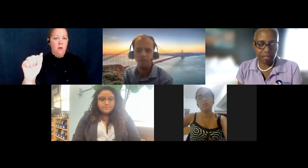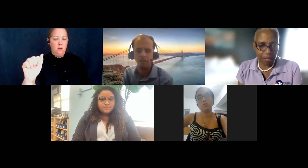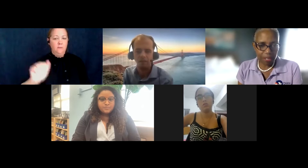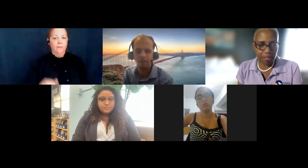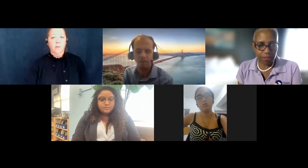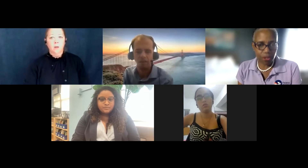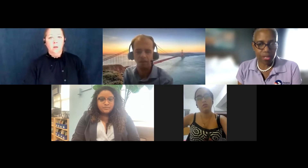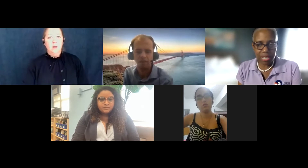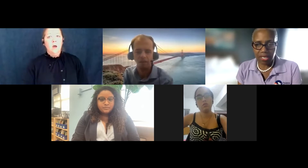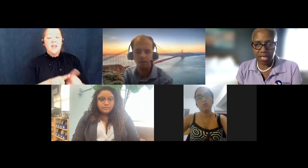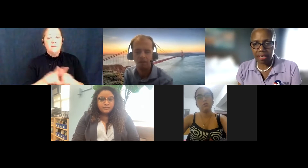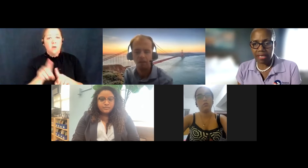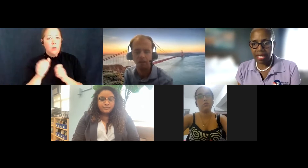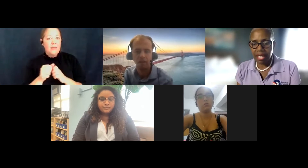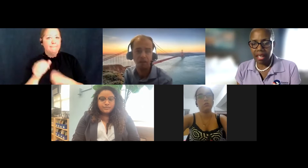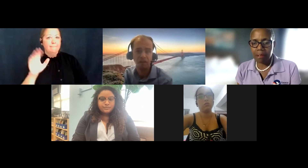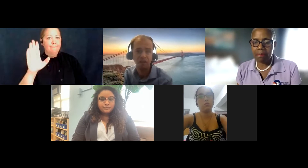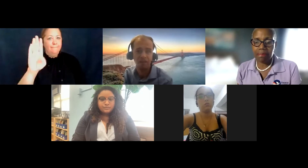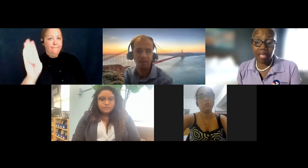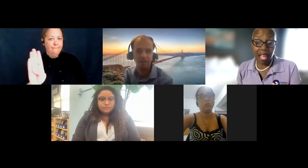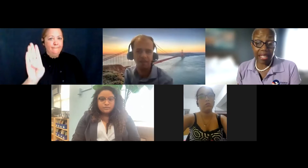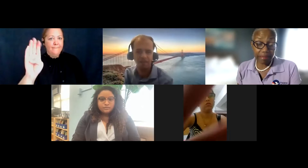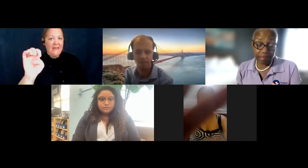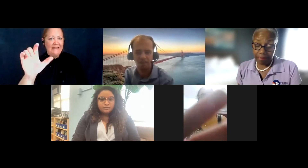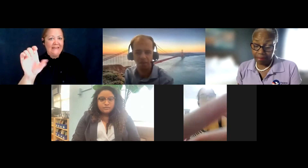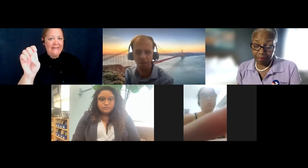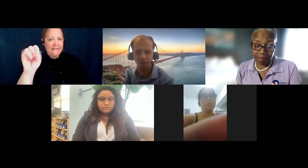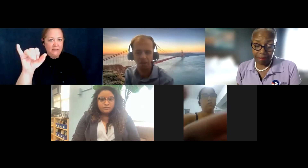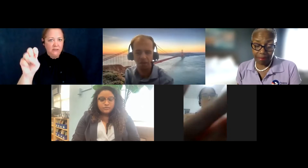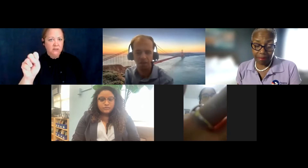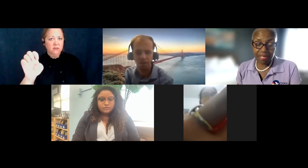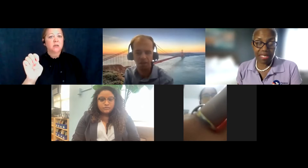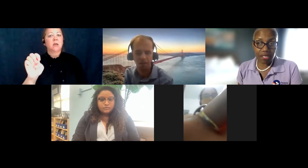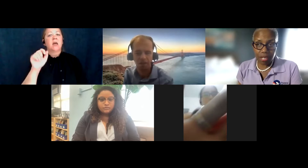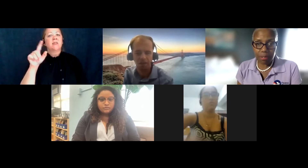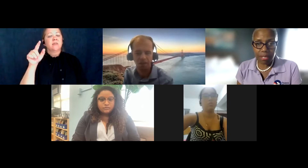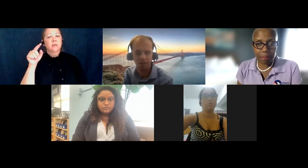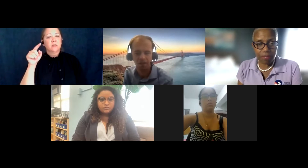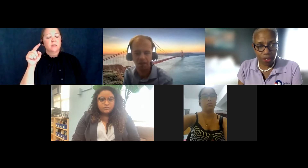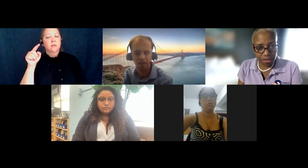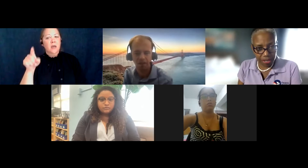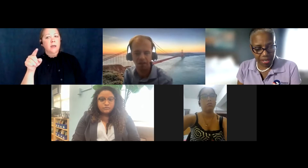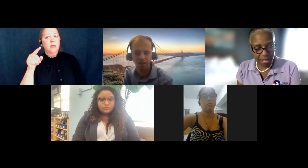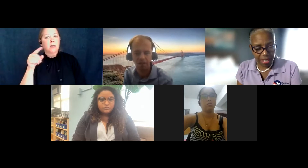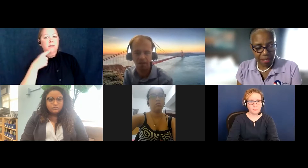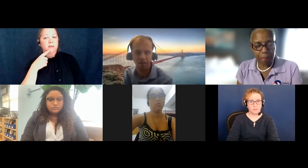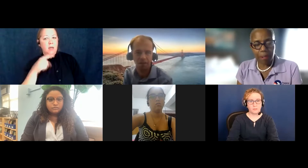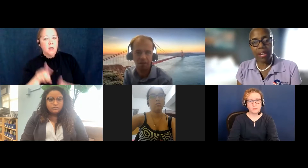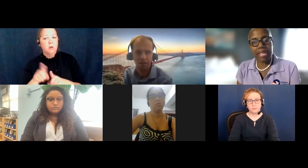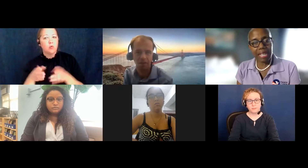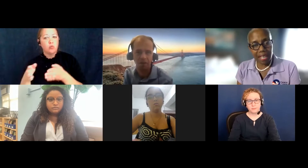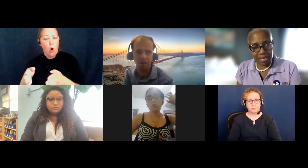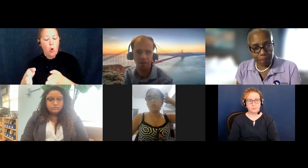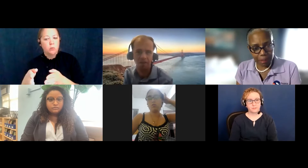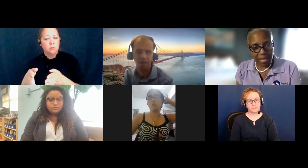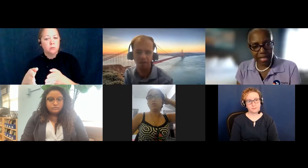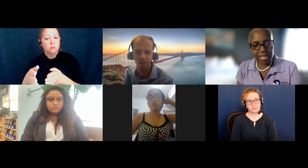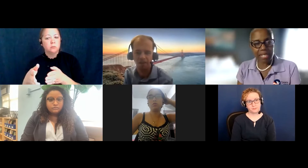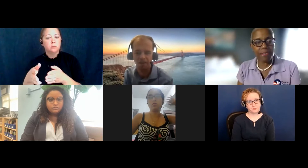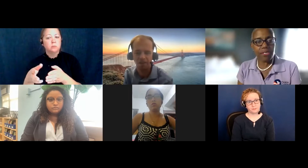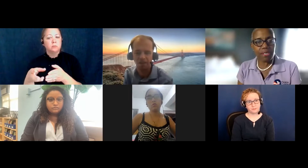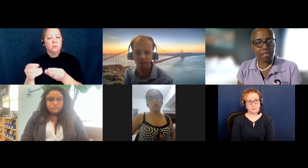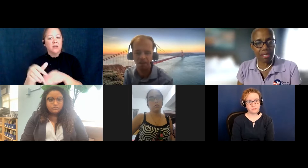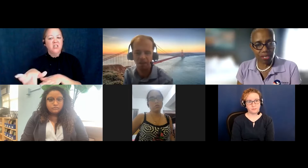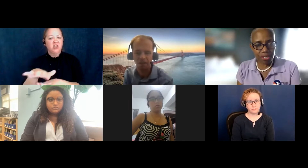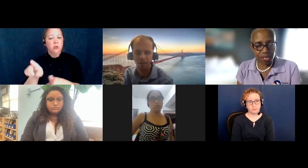because of road conditions. I disagreed with them at first, but when I got to Belize, I understood